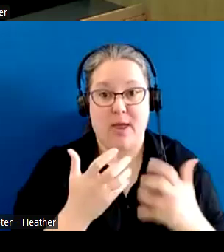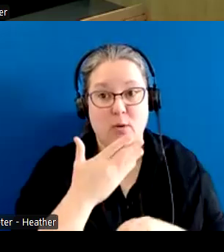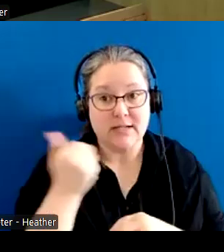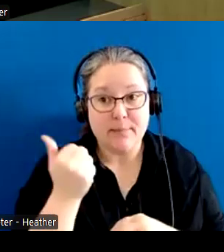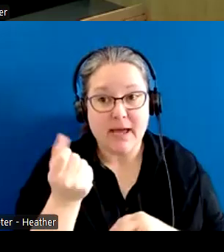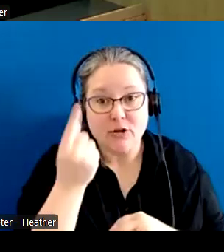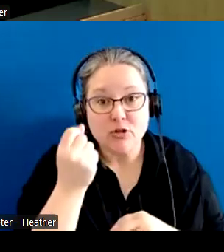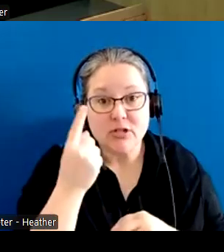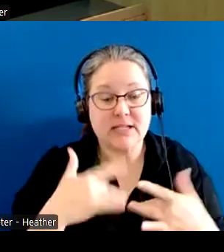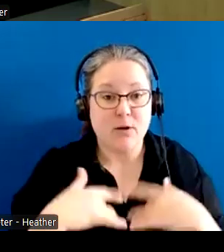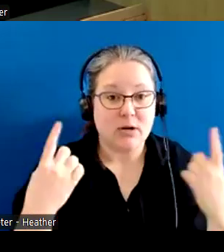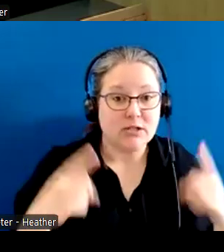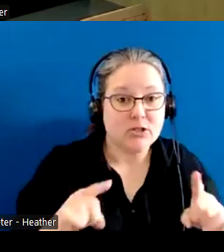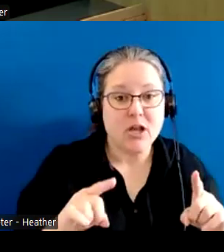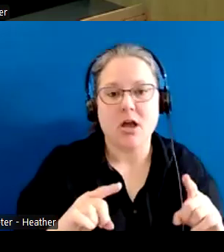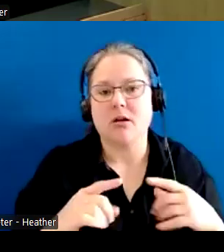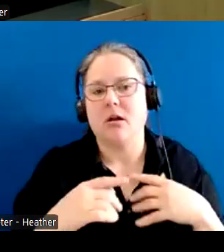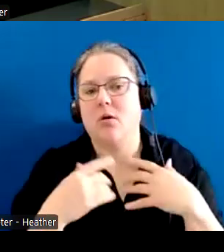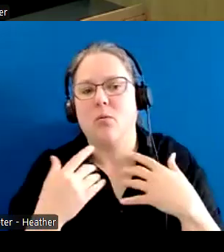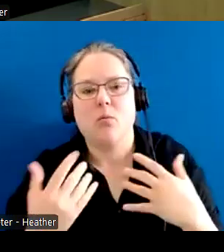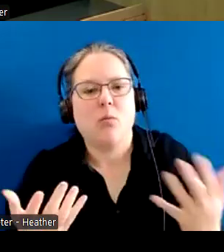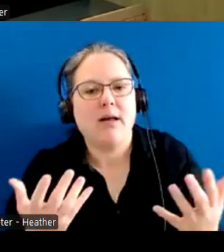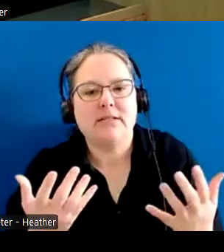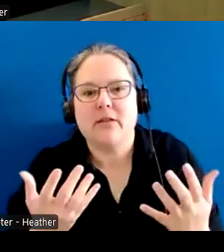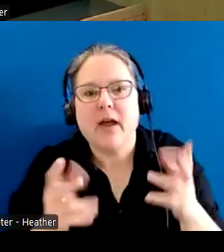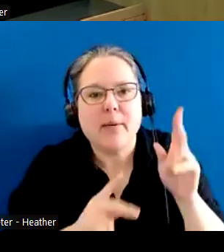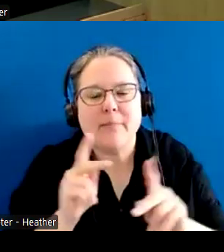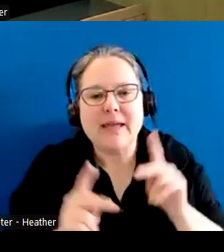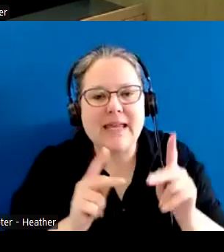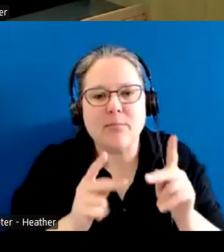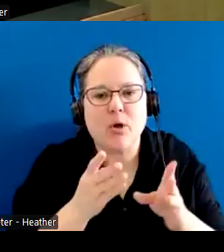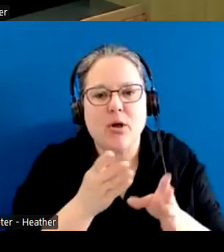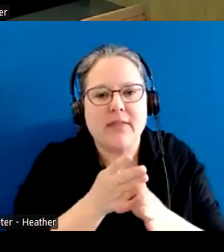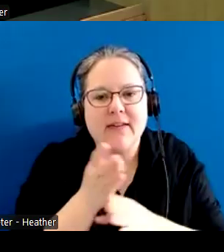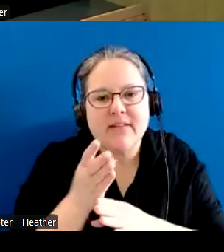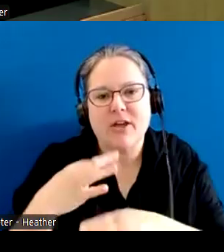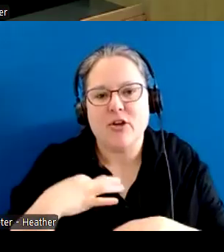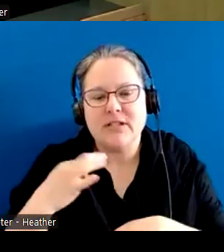what was going on. Was it a darth of people in the field uh that were applying to NIH or were there